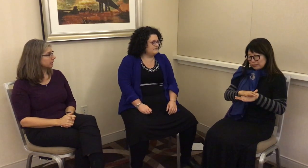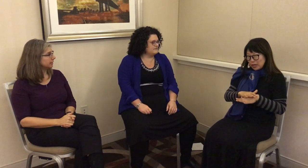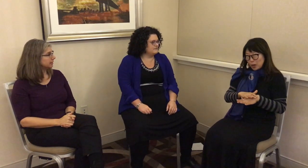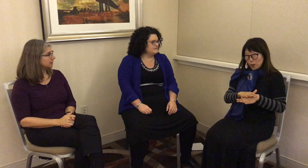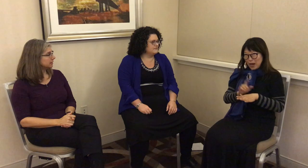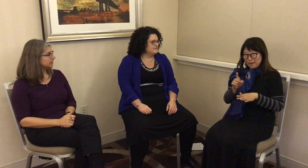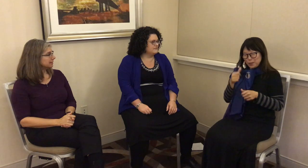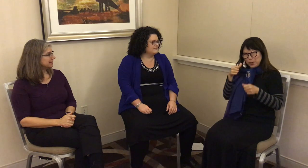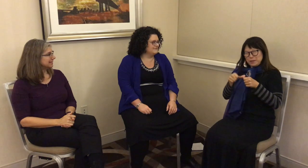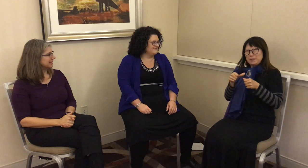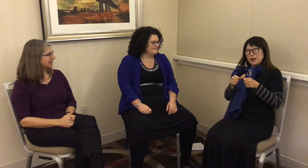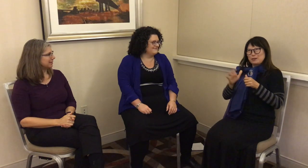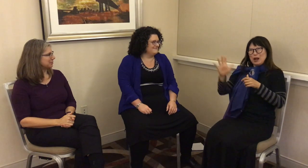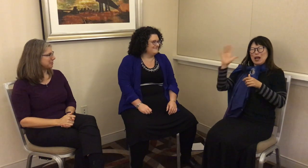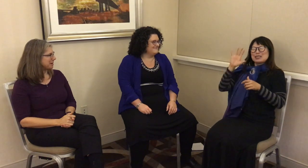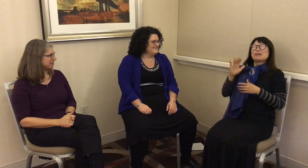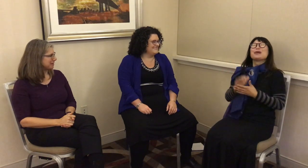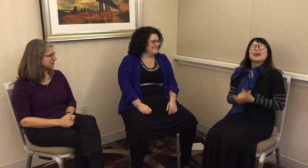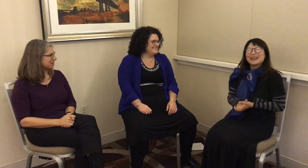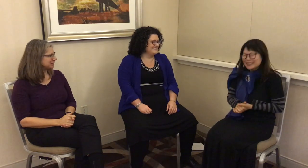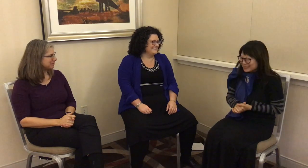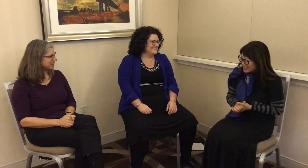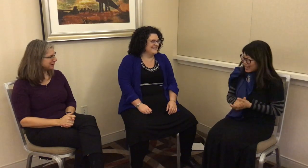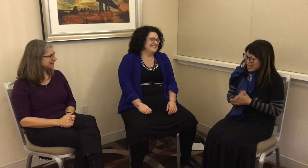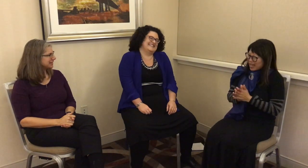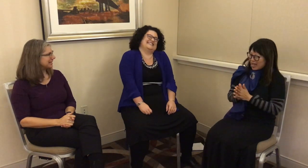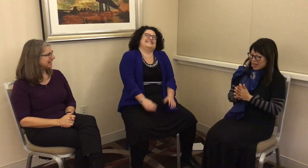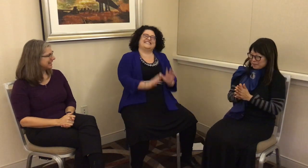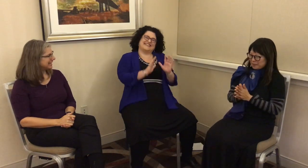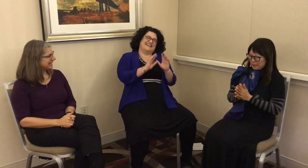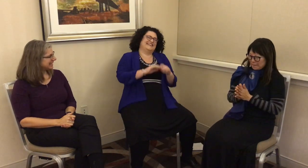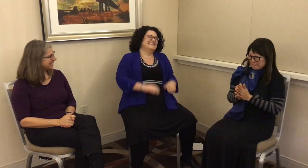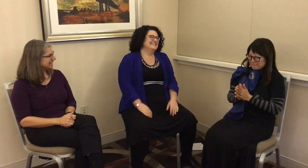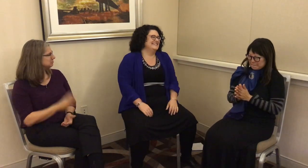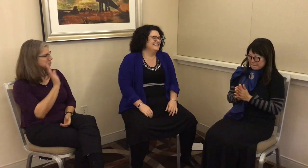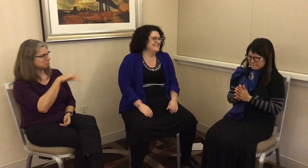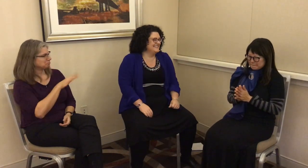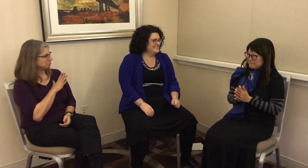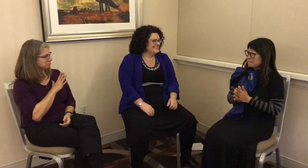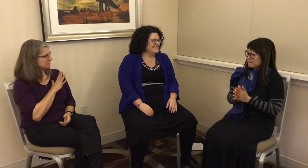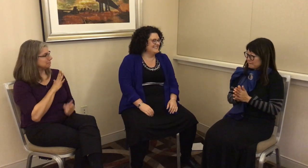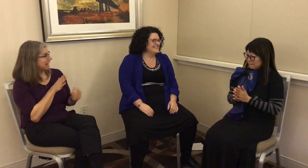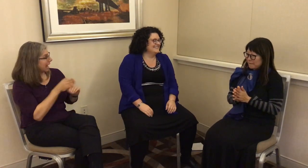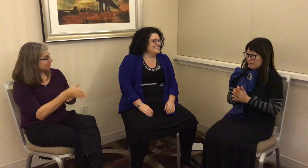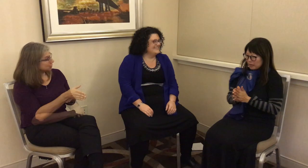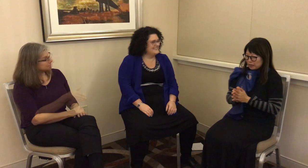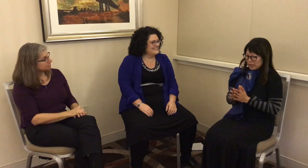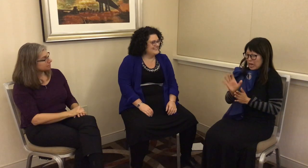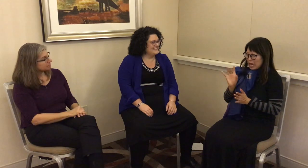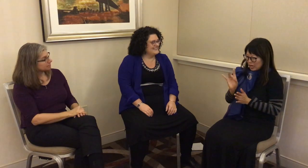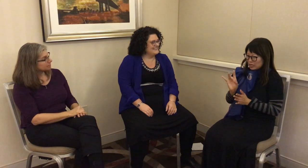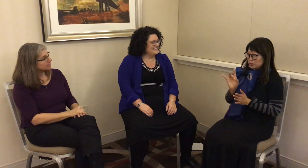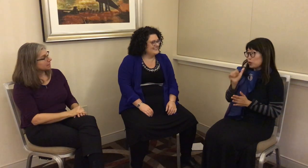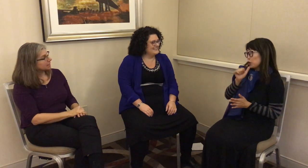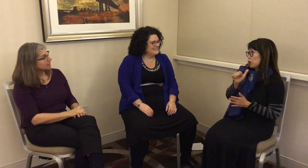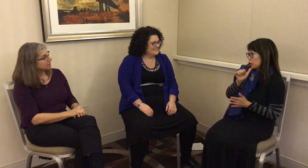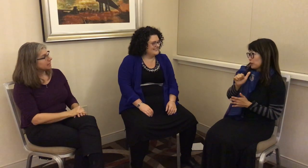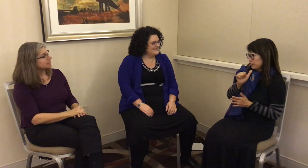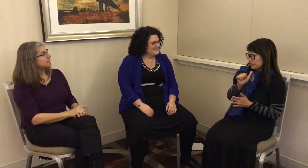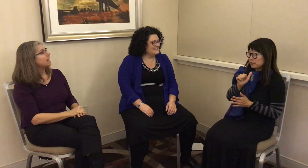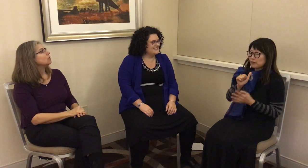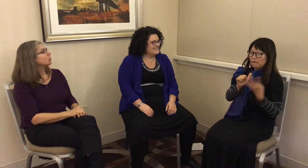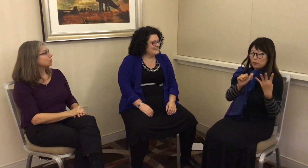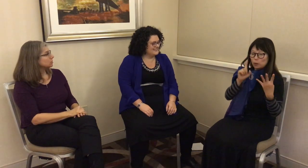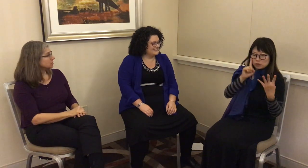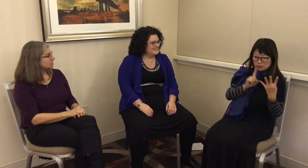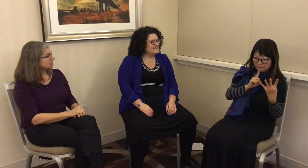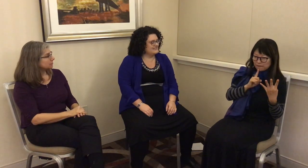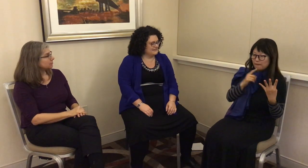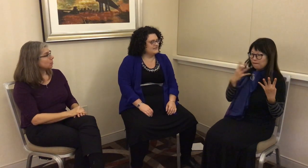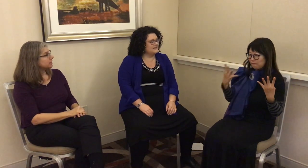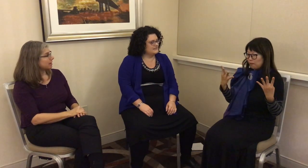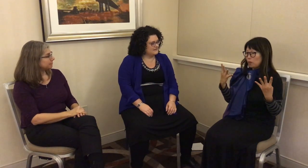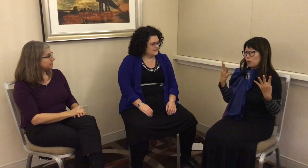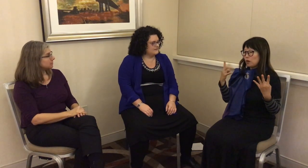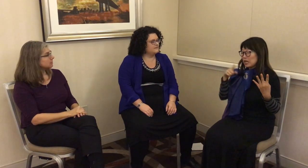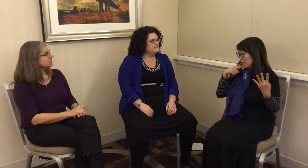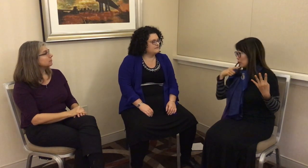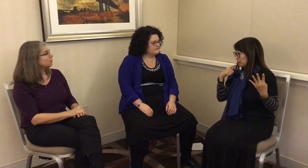I have to remember; that was a long time ago – yes, eight girls – four deaf, four